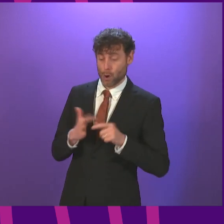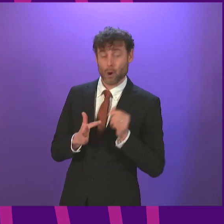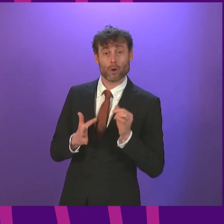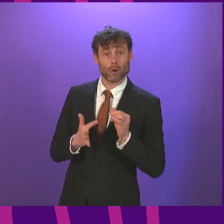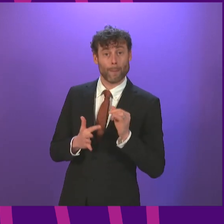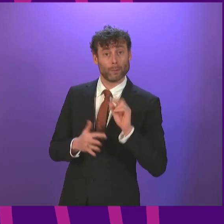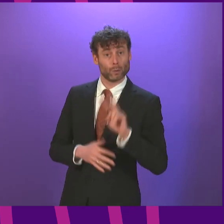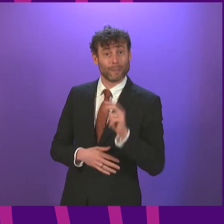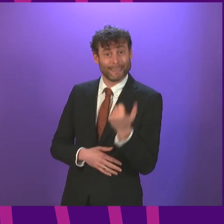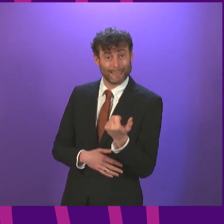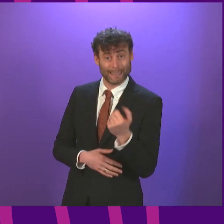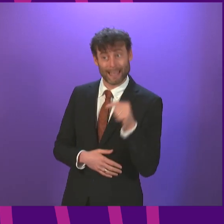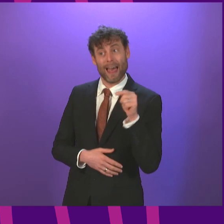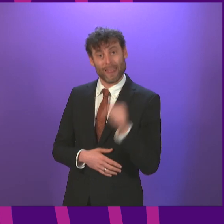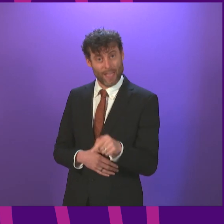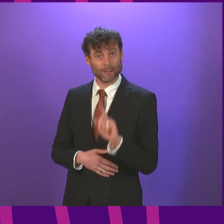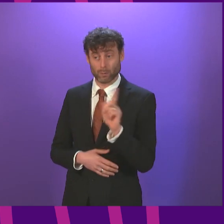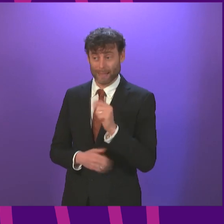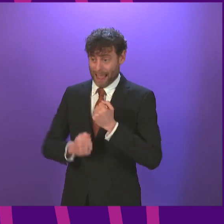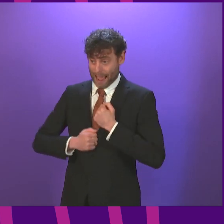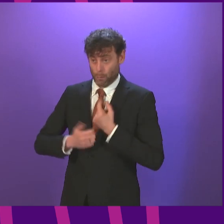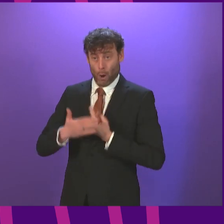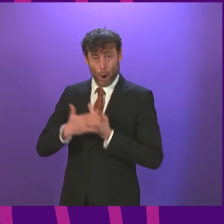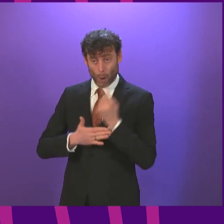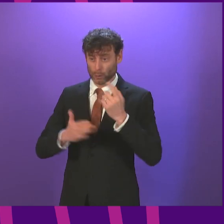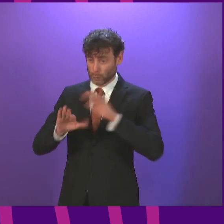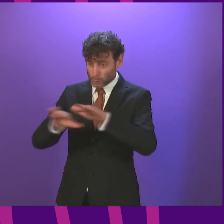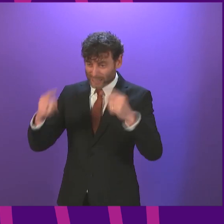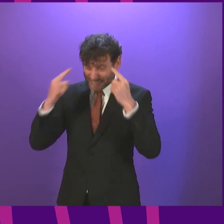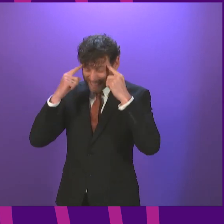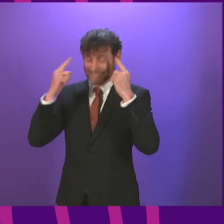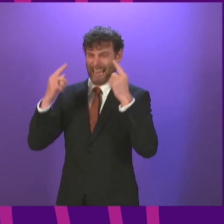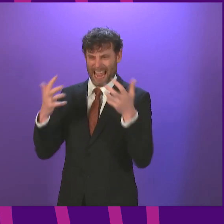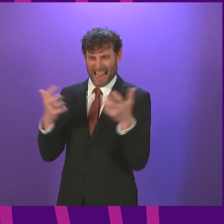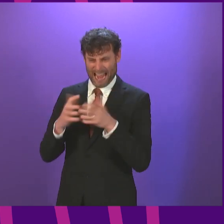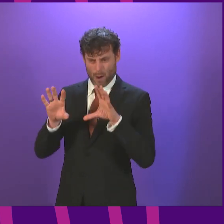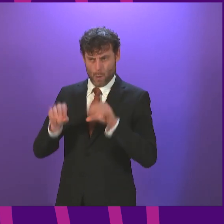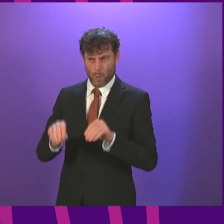to tackle the climate emergency. She said that Scotland “will do everything we can to play our part”,